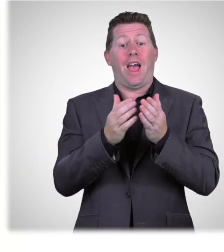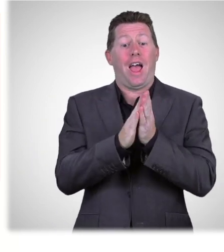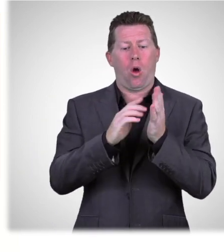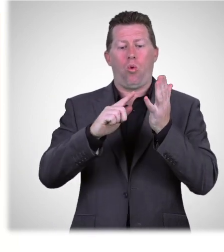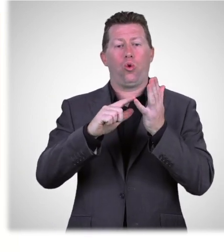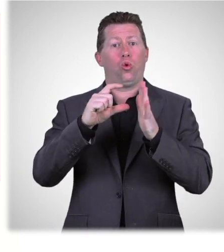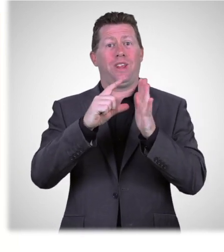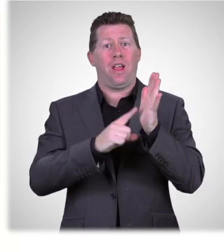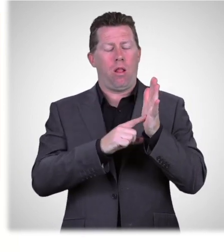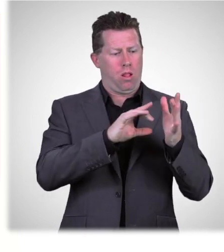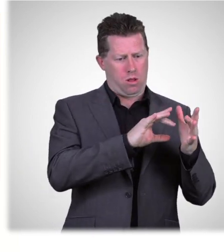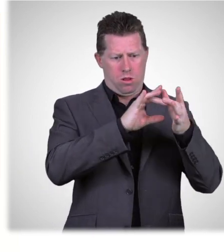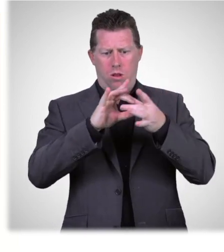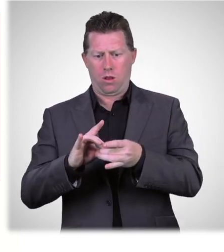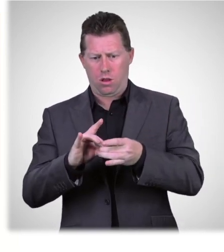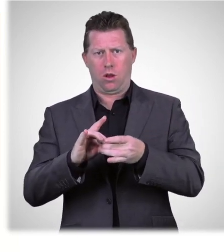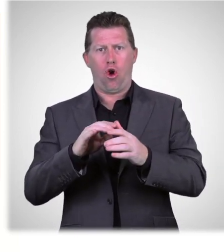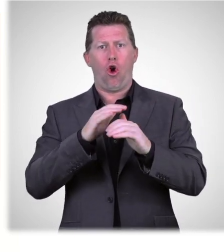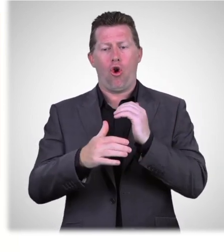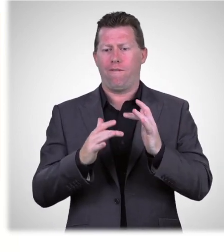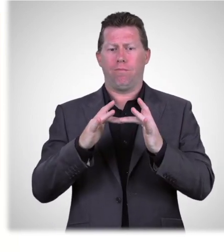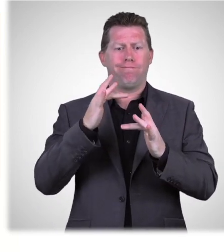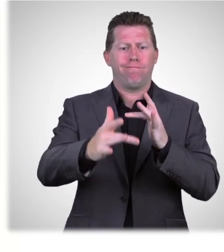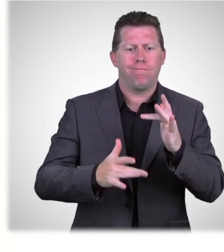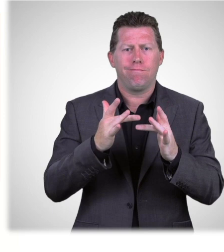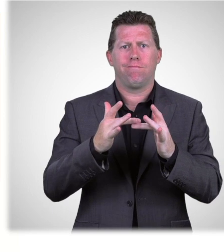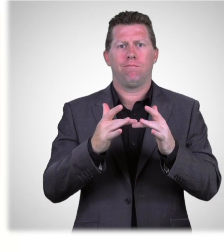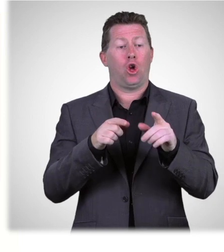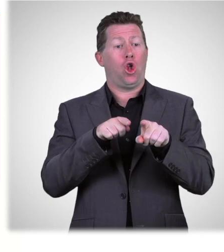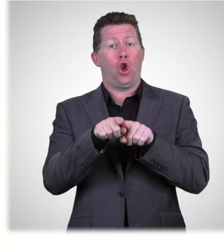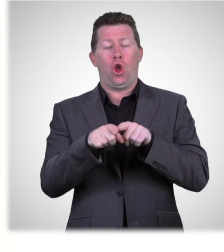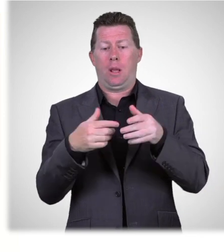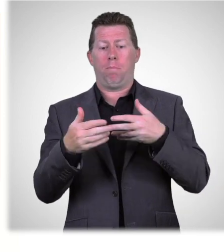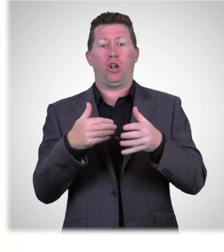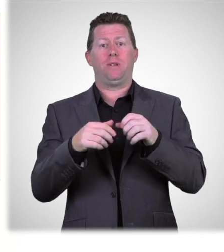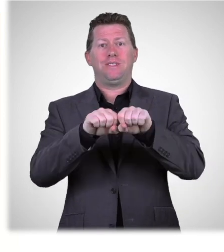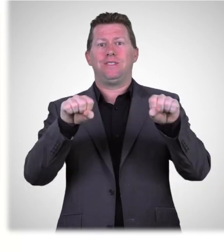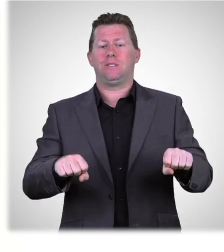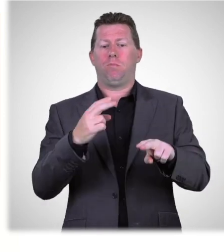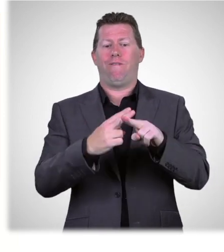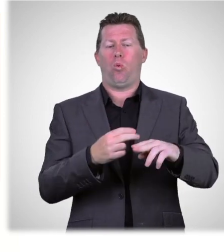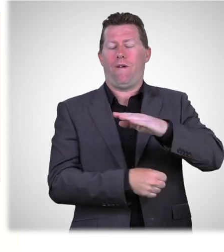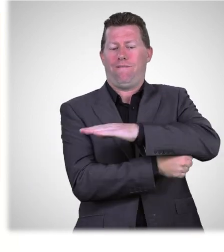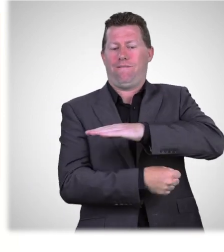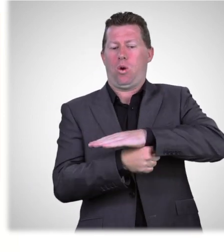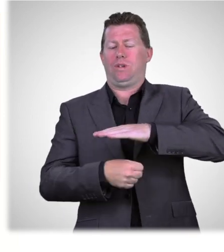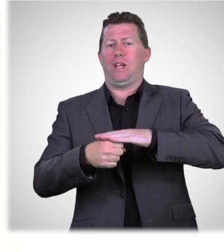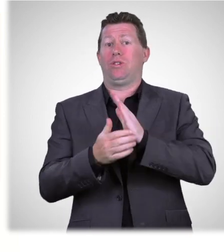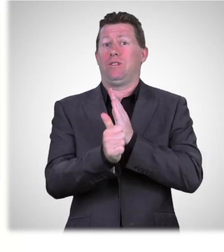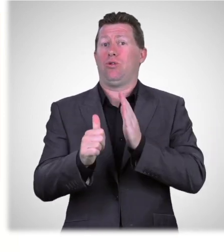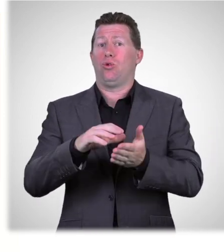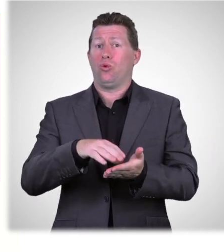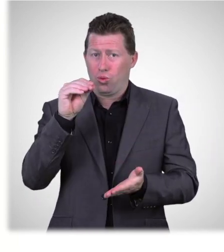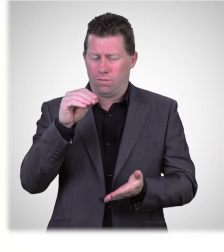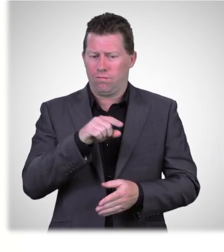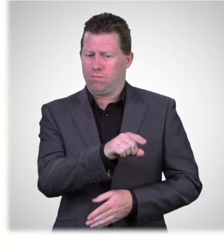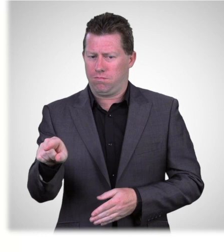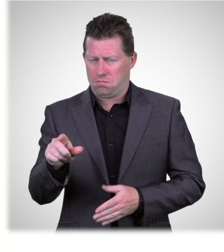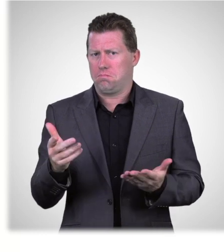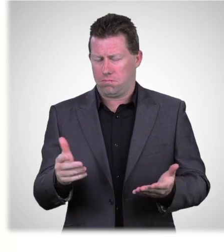Design for Learning to an Online Learning Management System for foundation skills students.